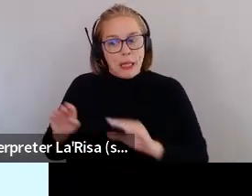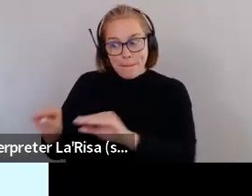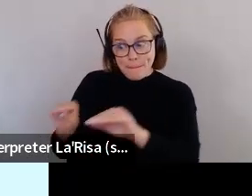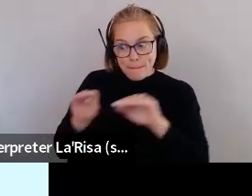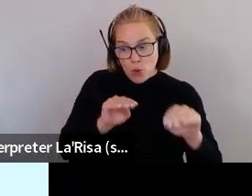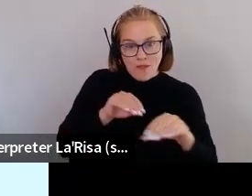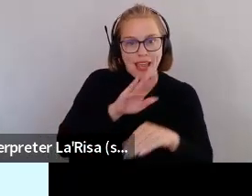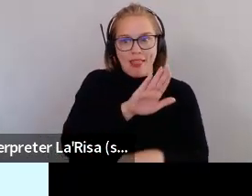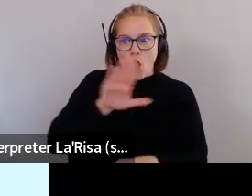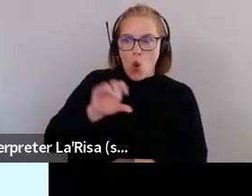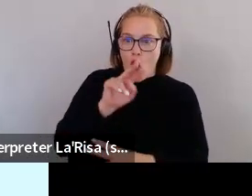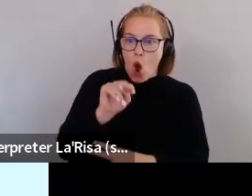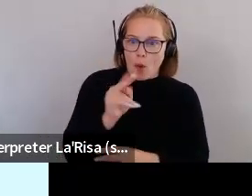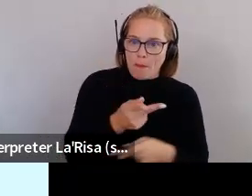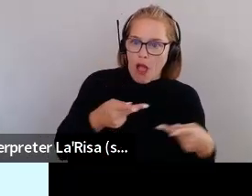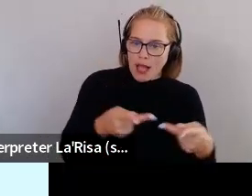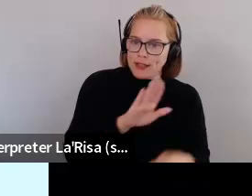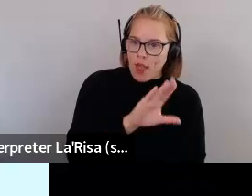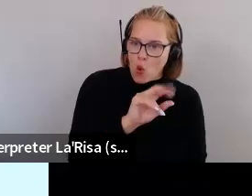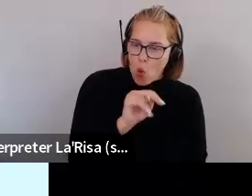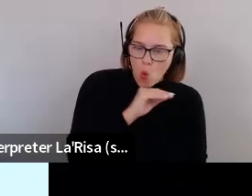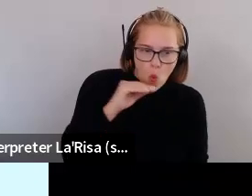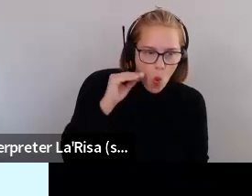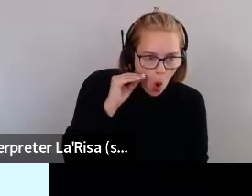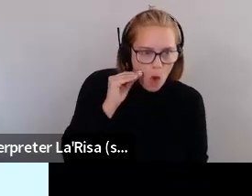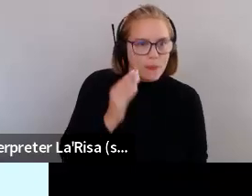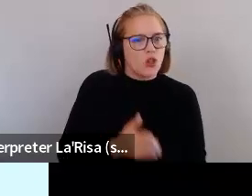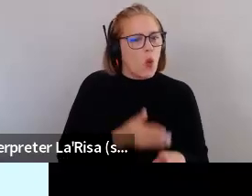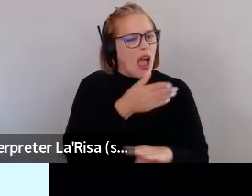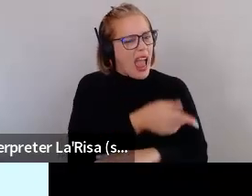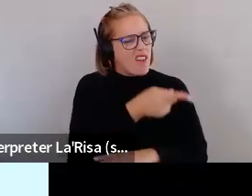assistance for him. The nursing home fired him for his efforts to help